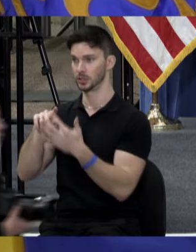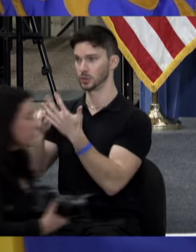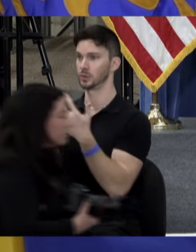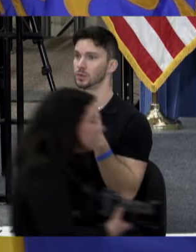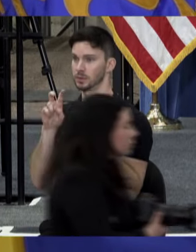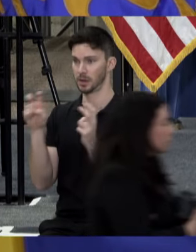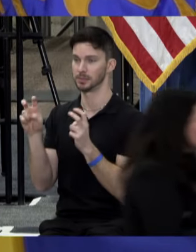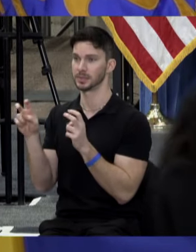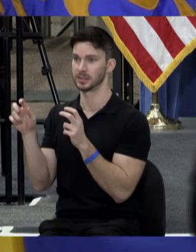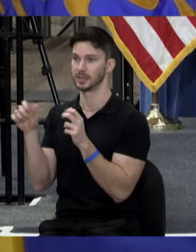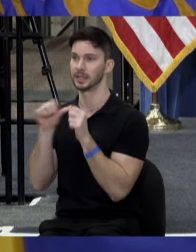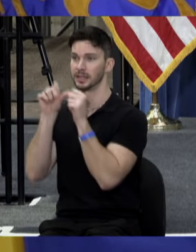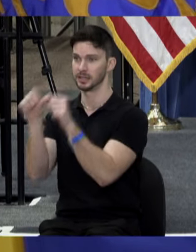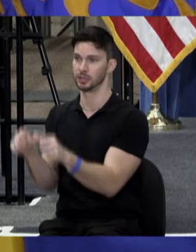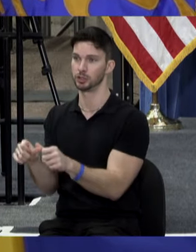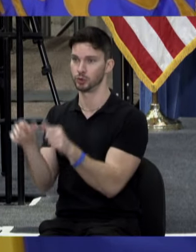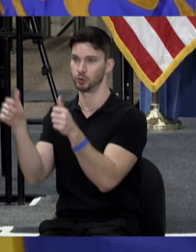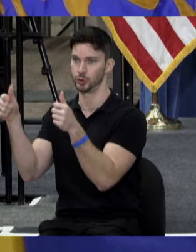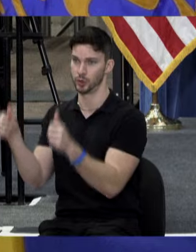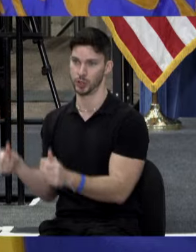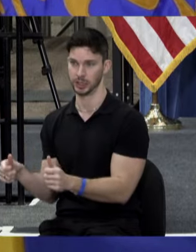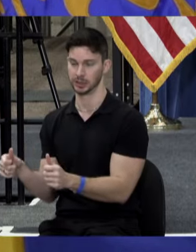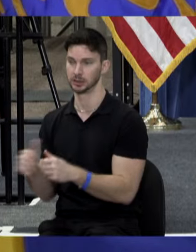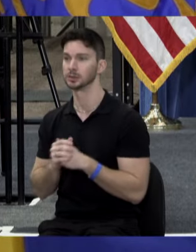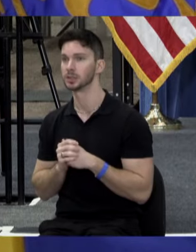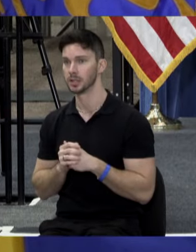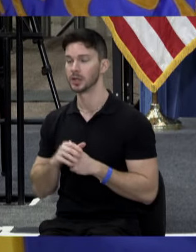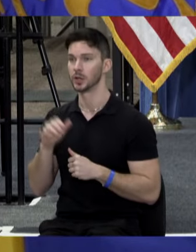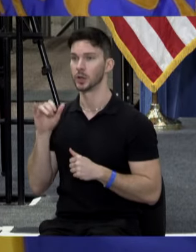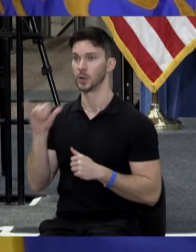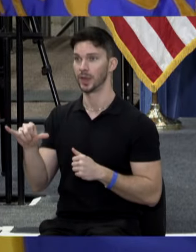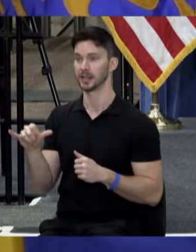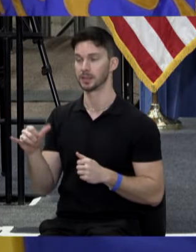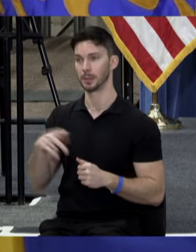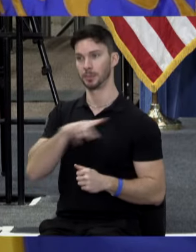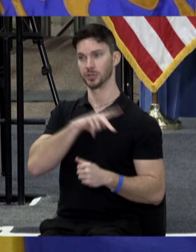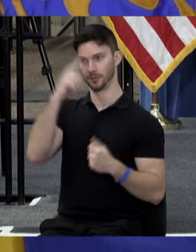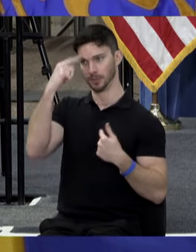worse. And that's the case with me, why I say it's so personal. I got a -- so I'm a Marine.